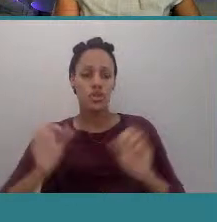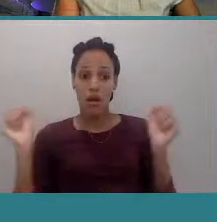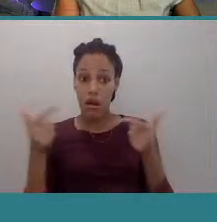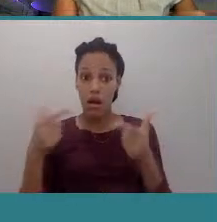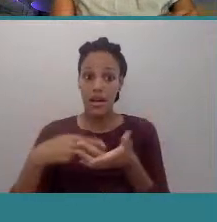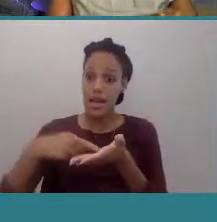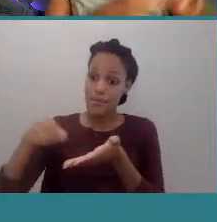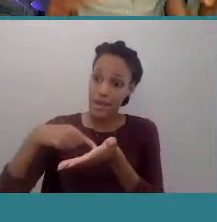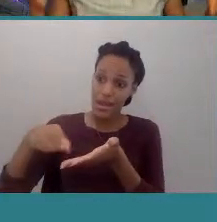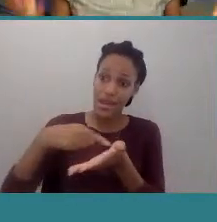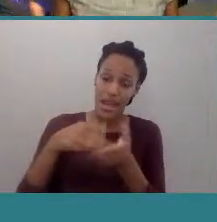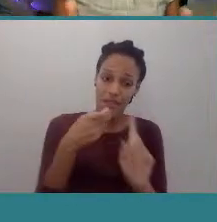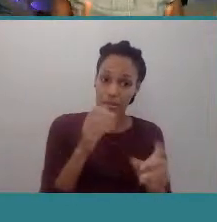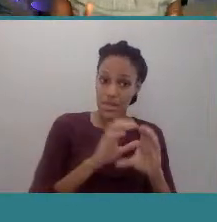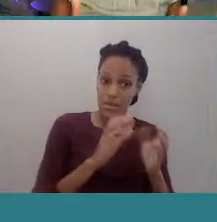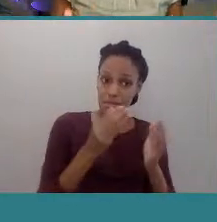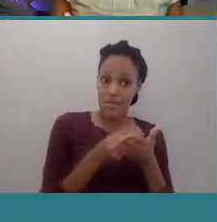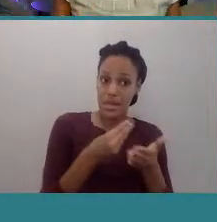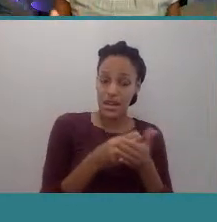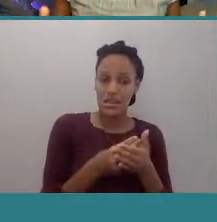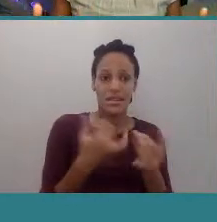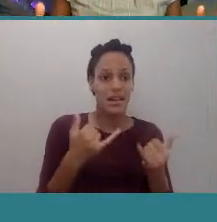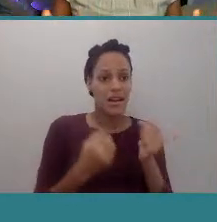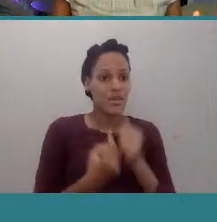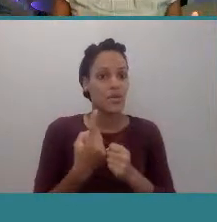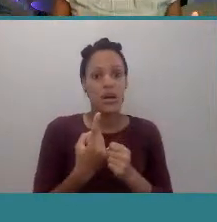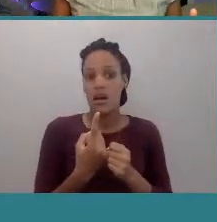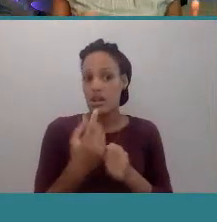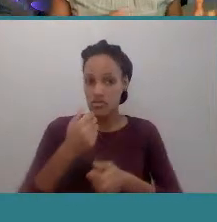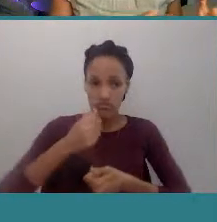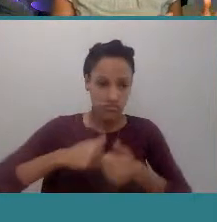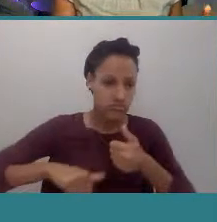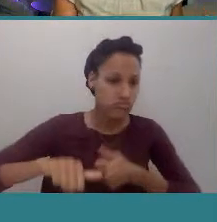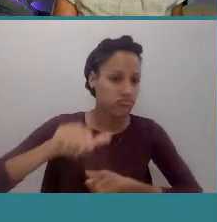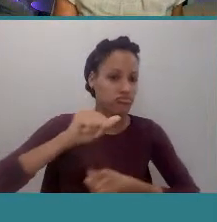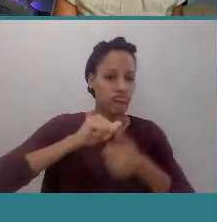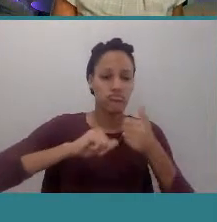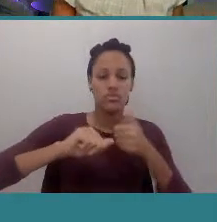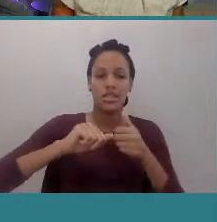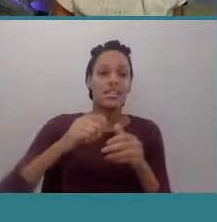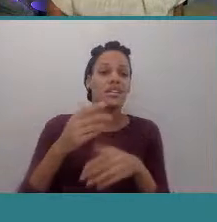We have another one. What if you have budding, aspiring comic writers, what would